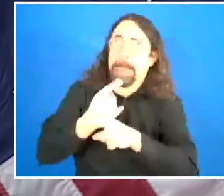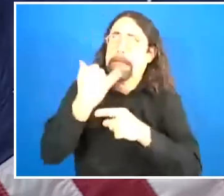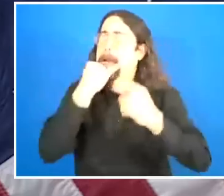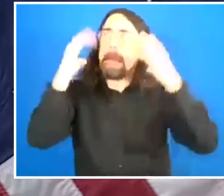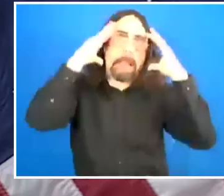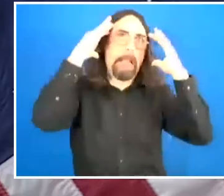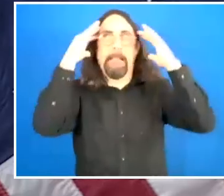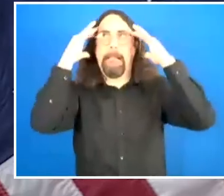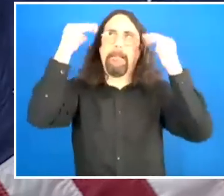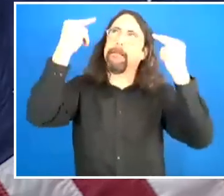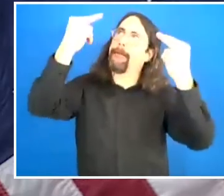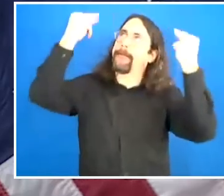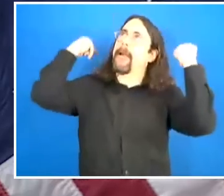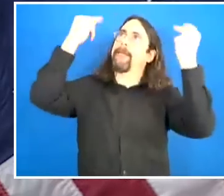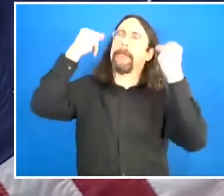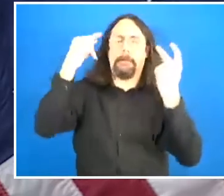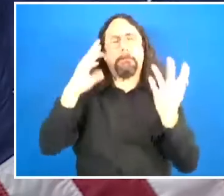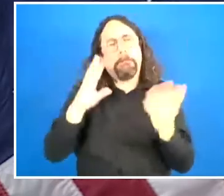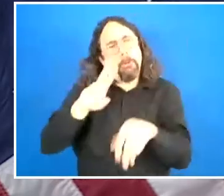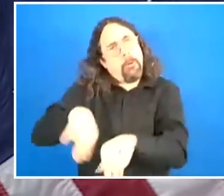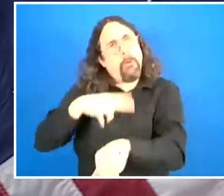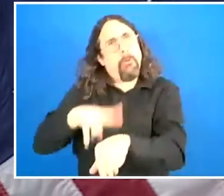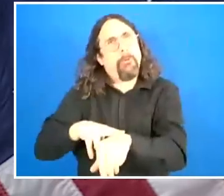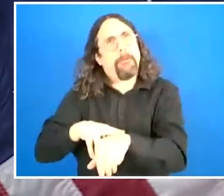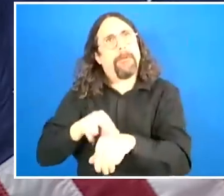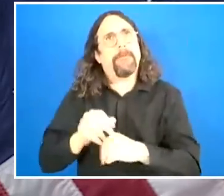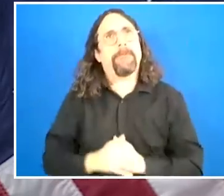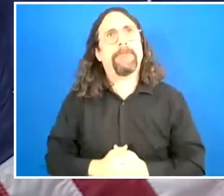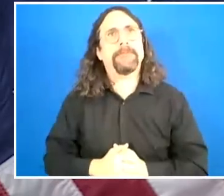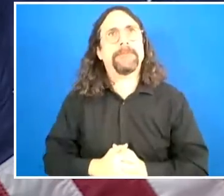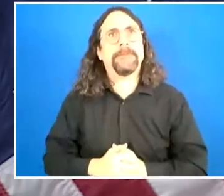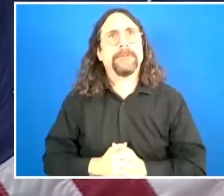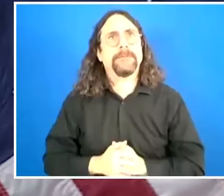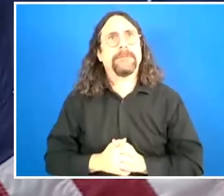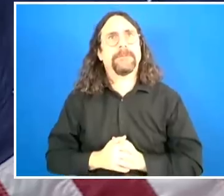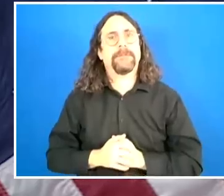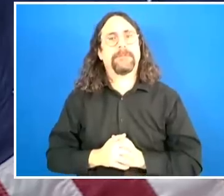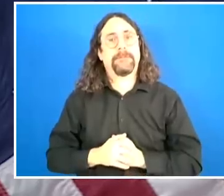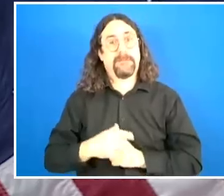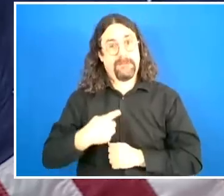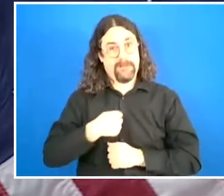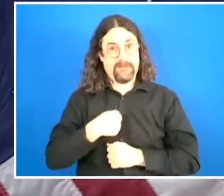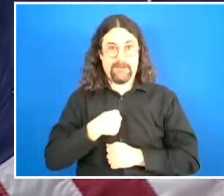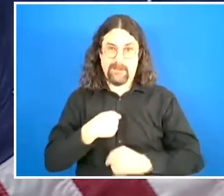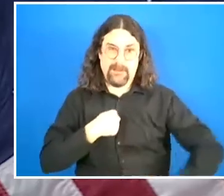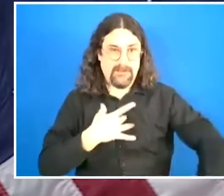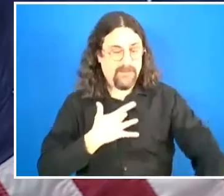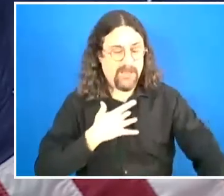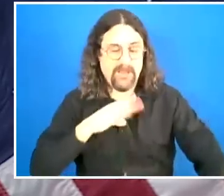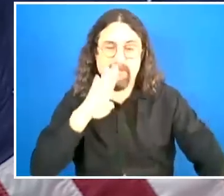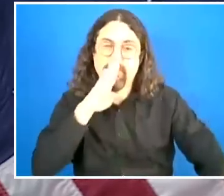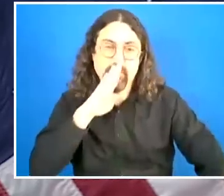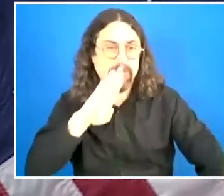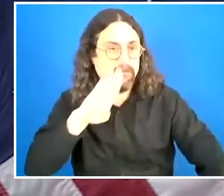THAT IS WHAT LEADS CHOICES AND ISTLLI -- I STILL AM FRUSTRATED THAT NOKWING THAT THE